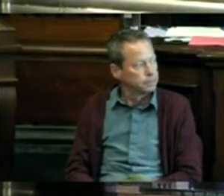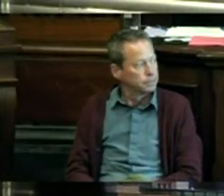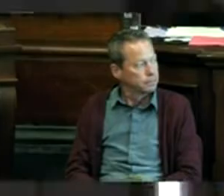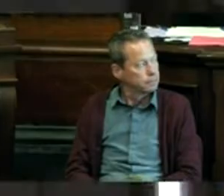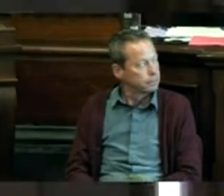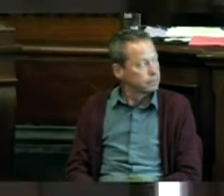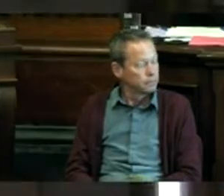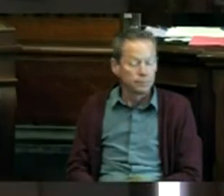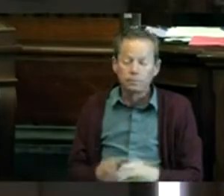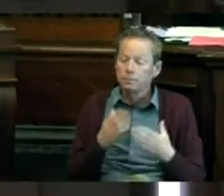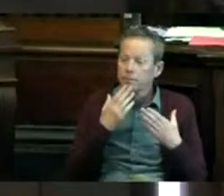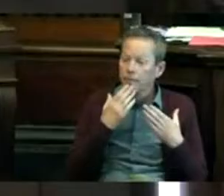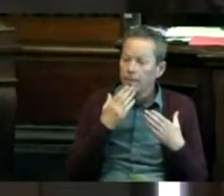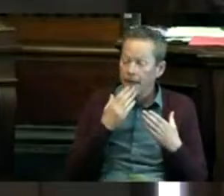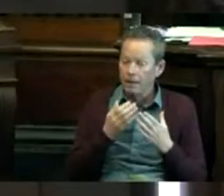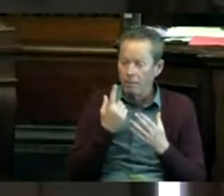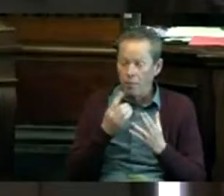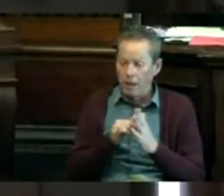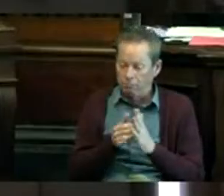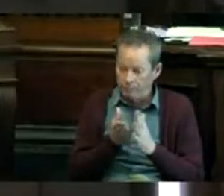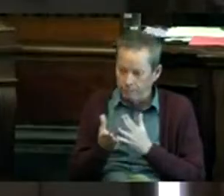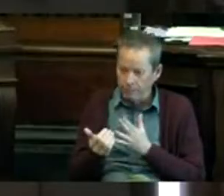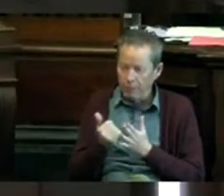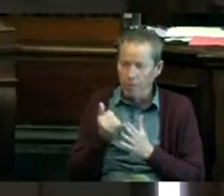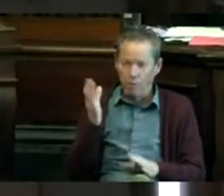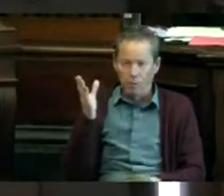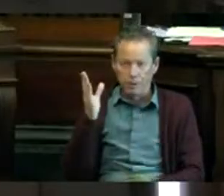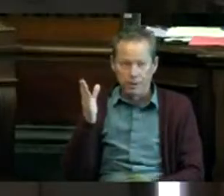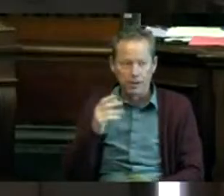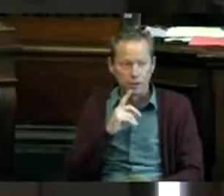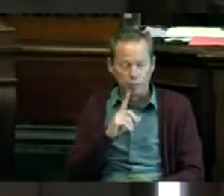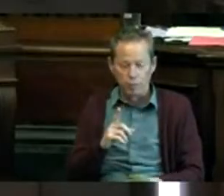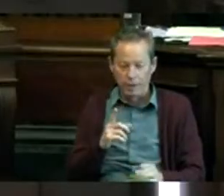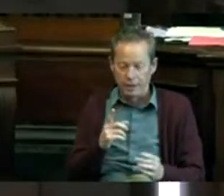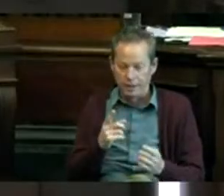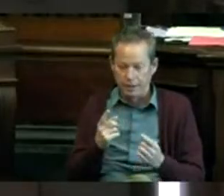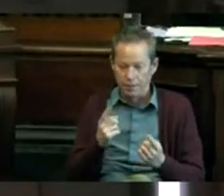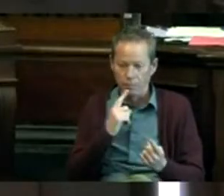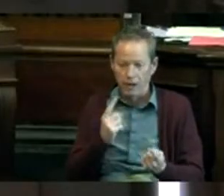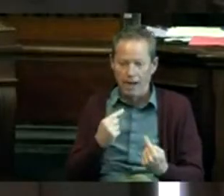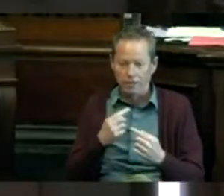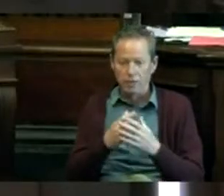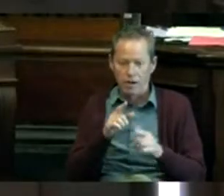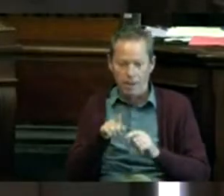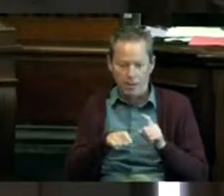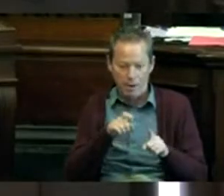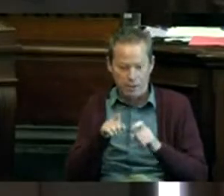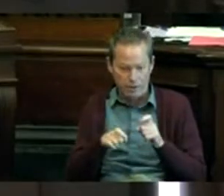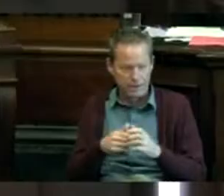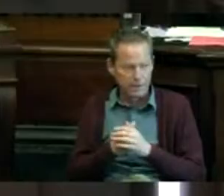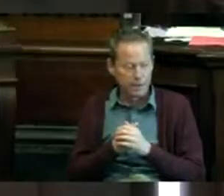for the five year term to protect our. Thank you. Thank